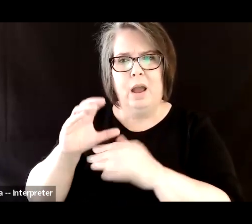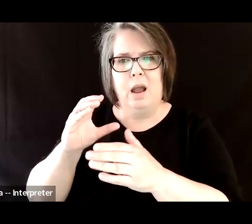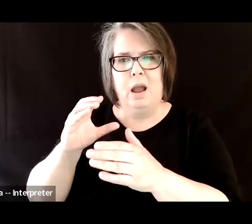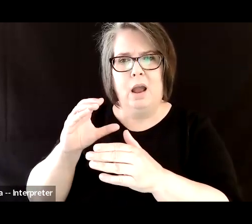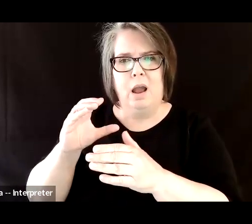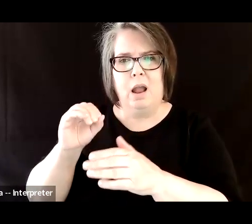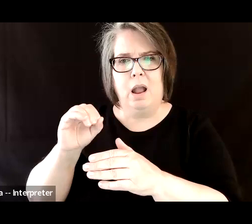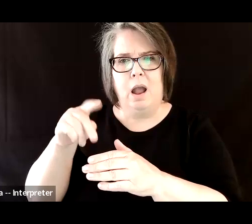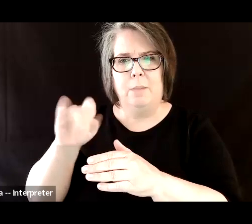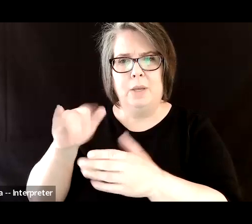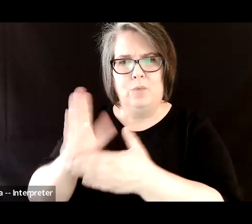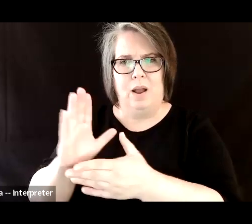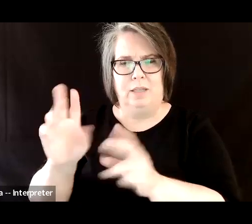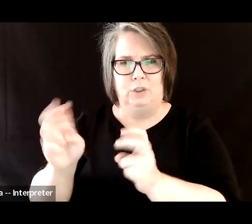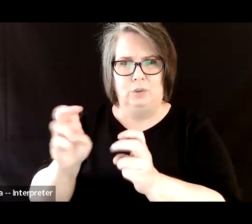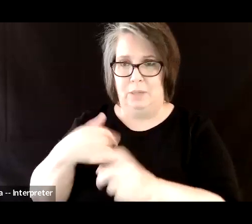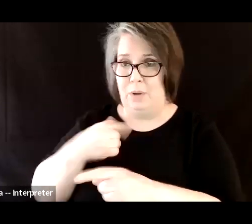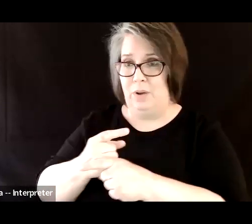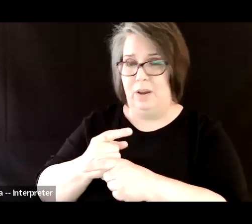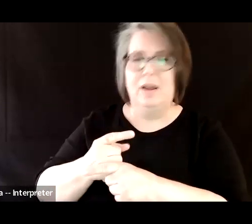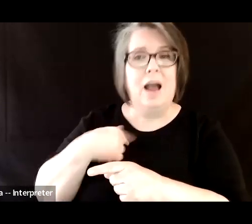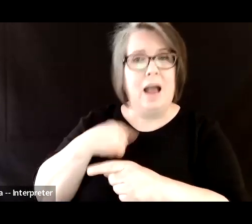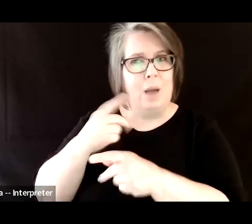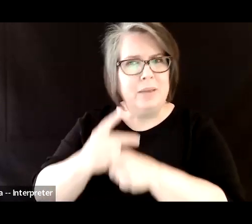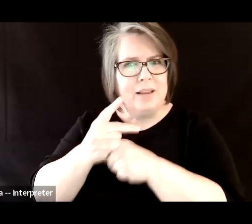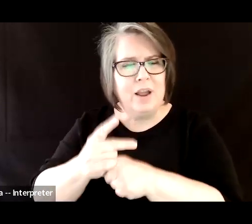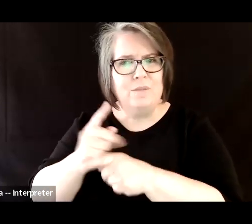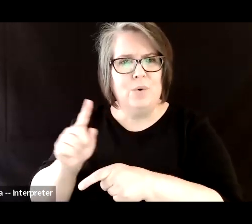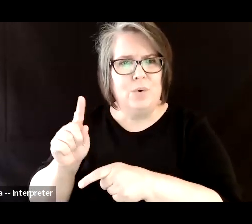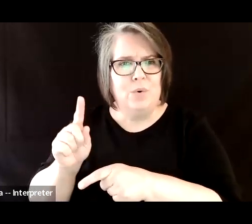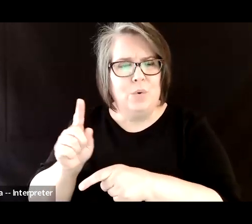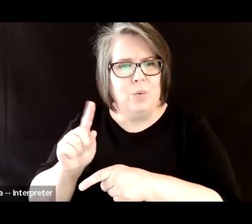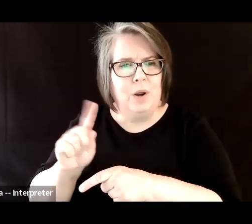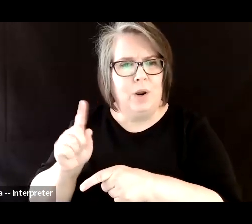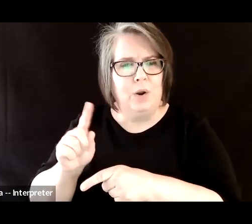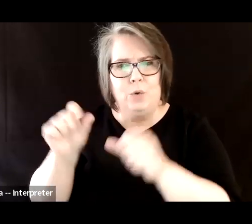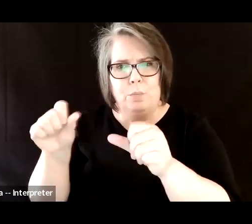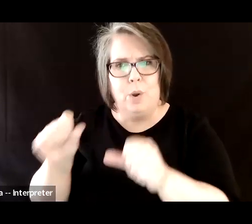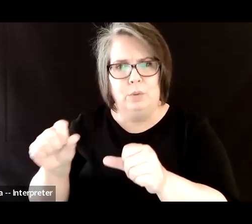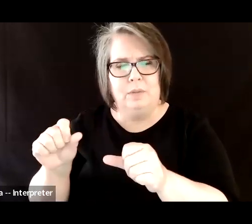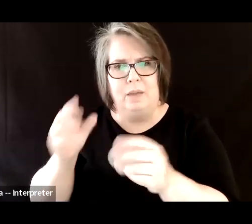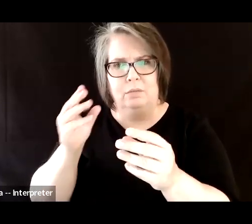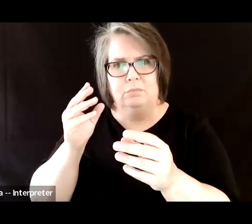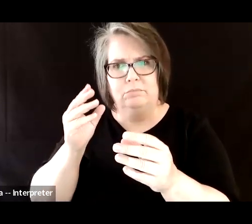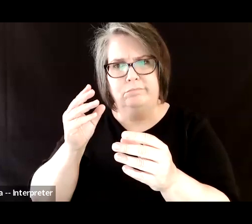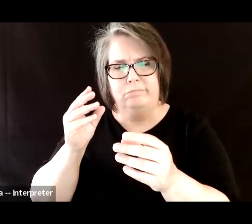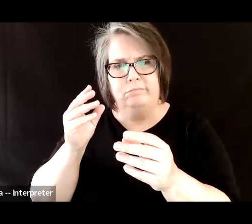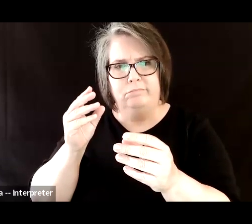But I would be careful about where you post that. >> Yeah.